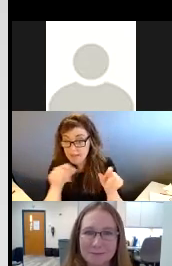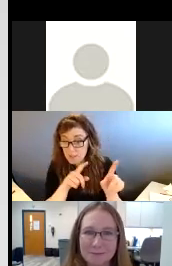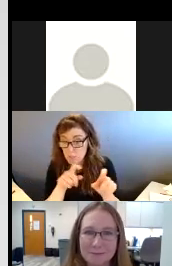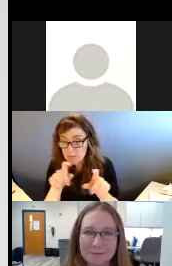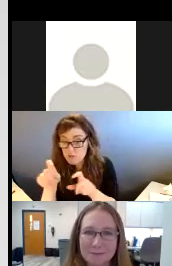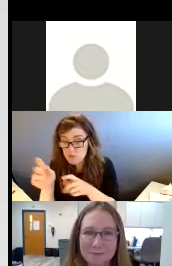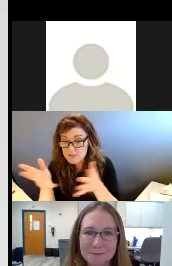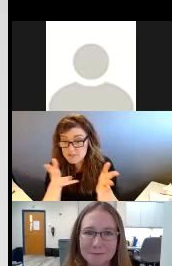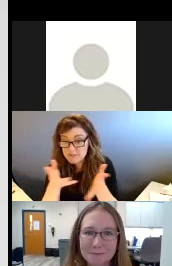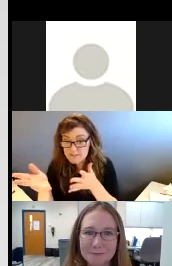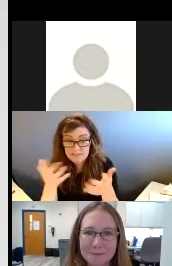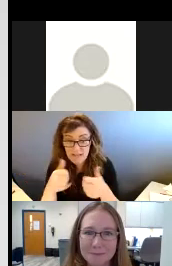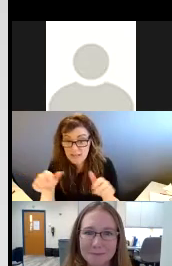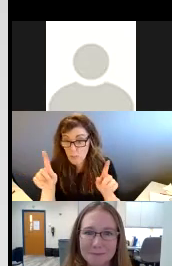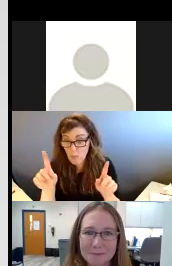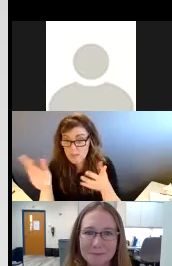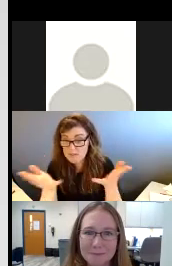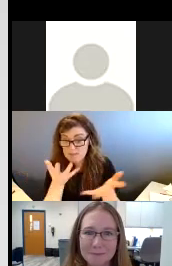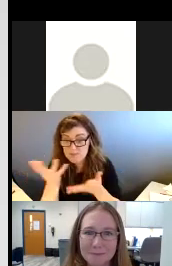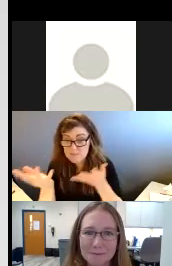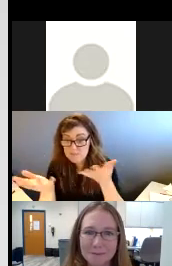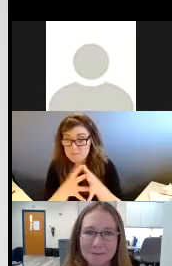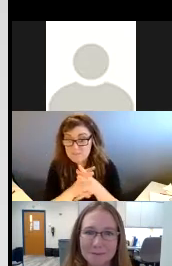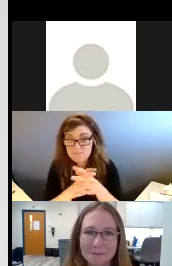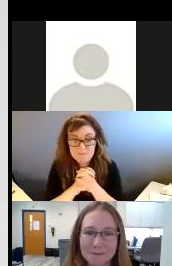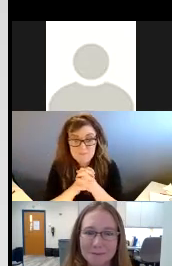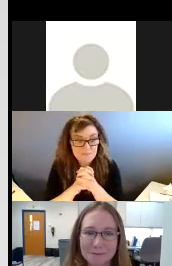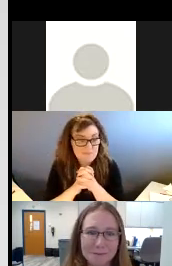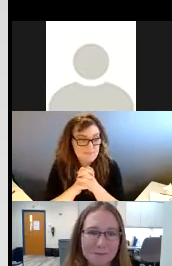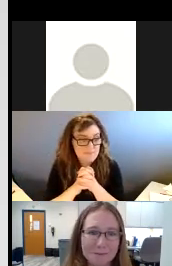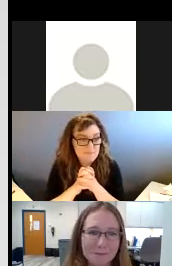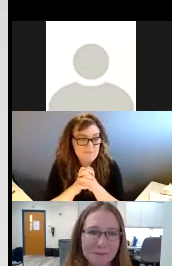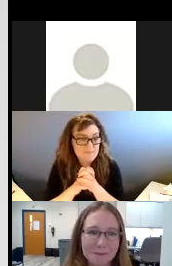ATTENDING IN THE AUDIENCE?